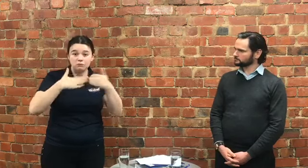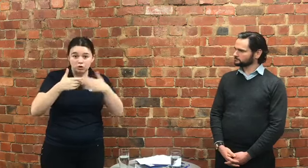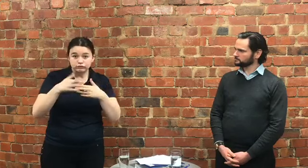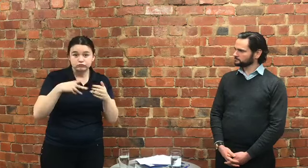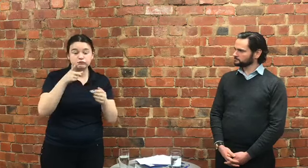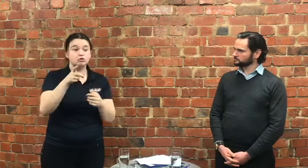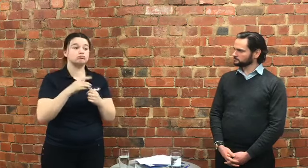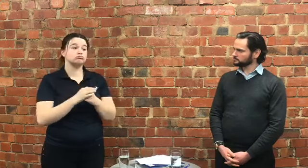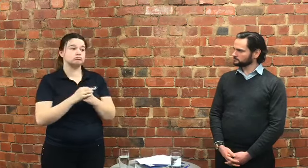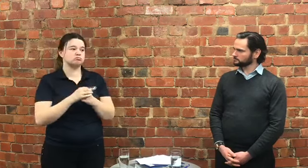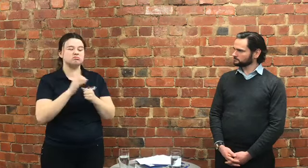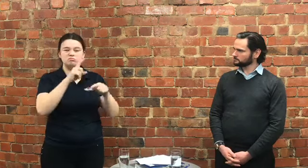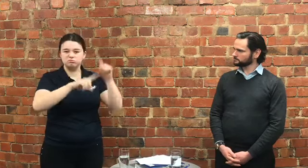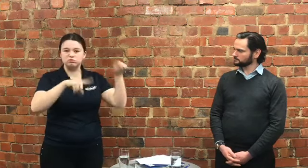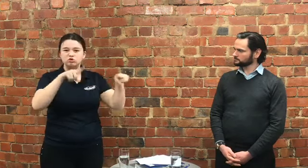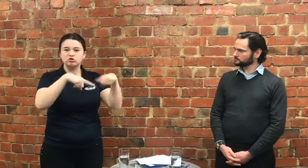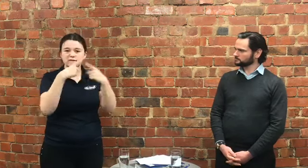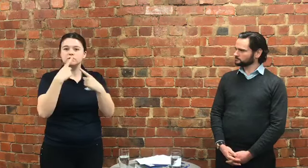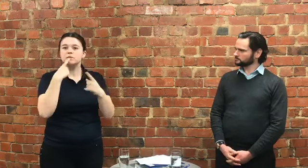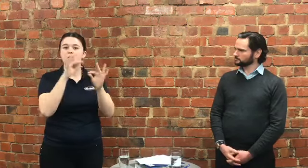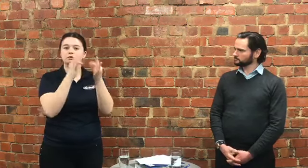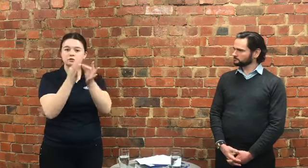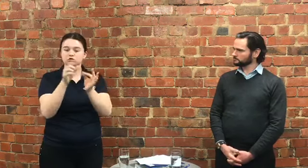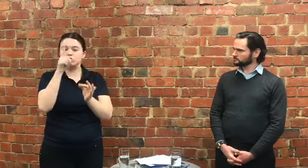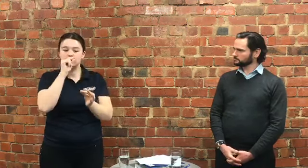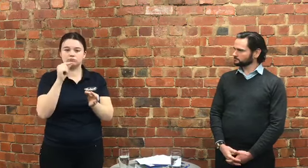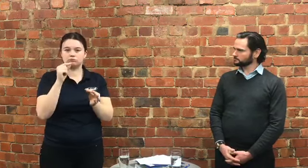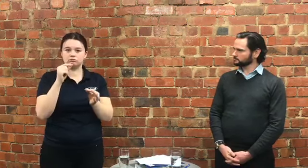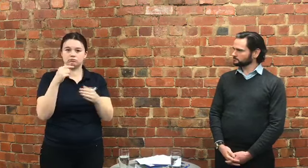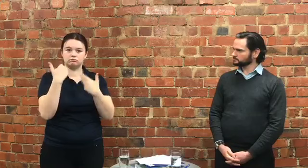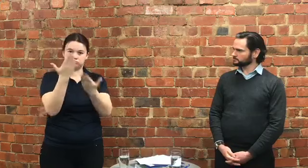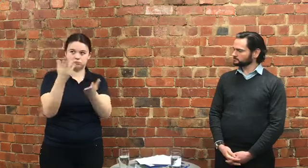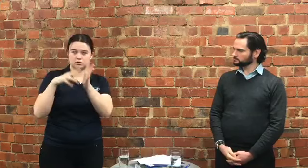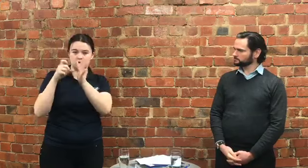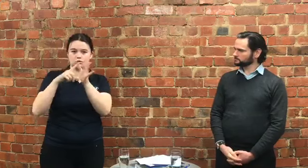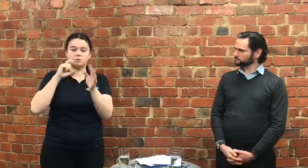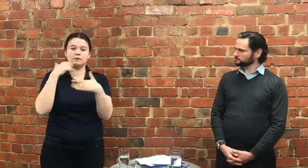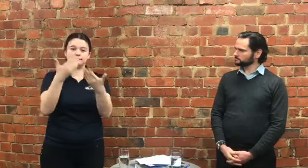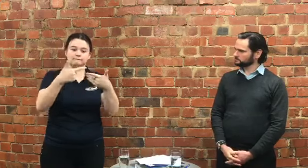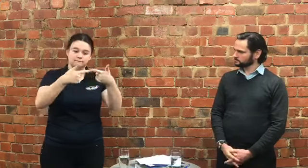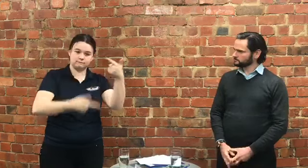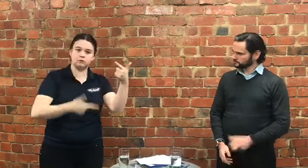It's almost like having a private accountant, usually an organisation.